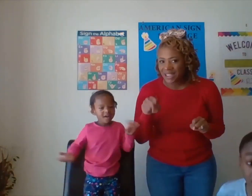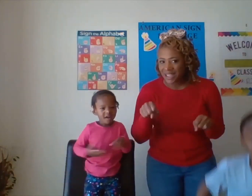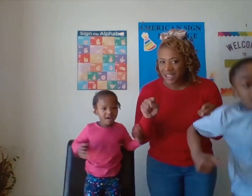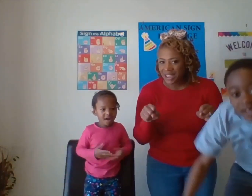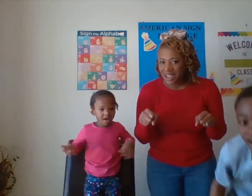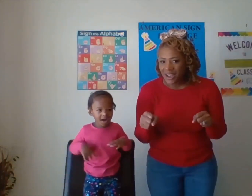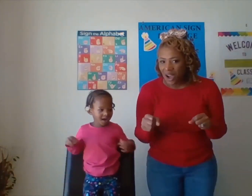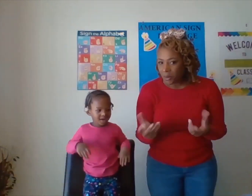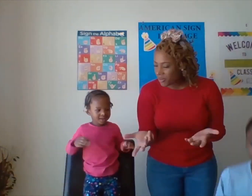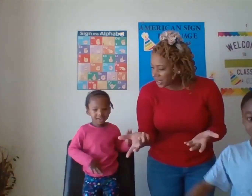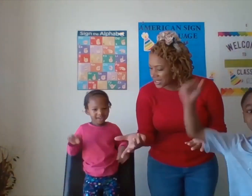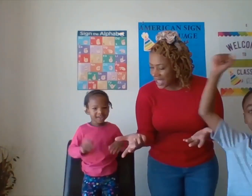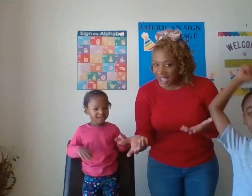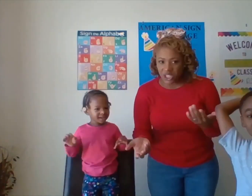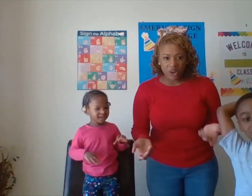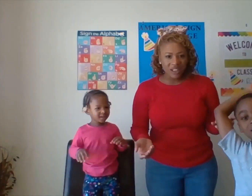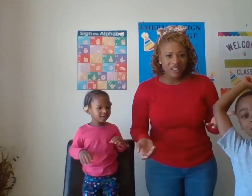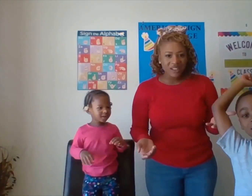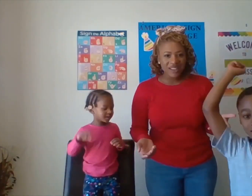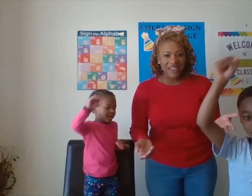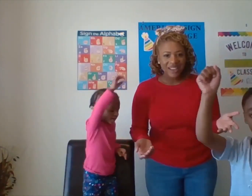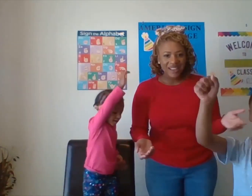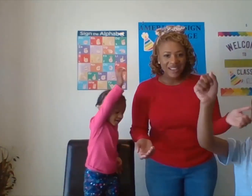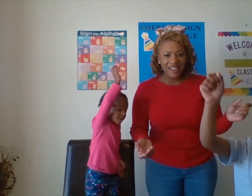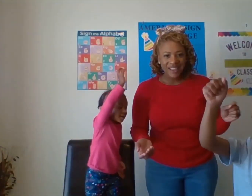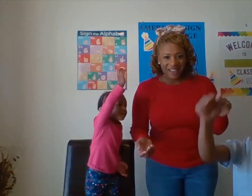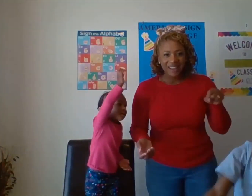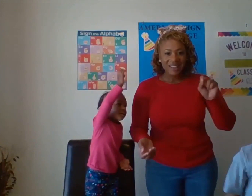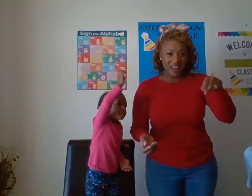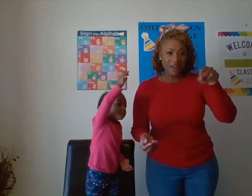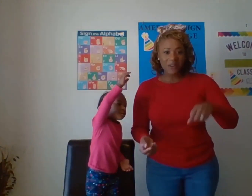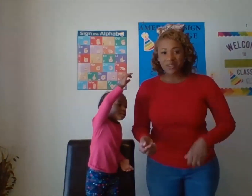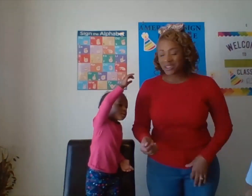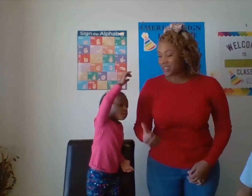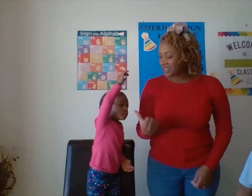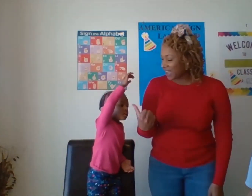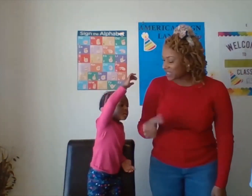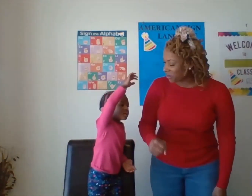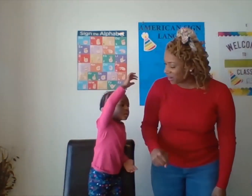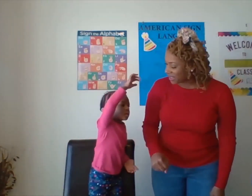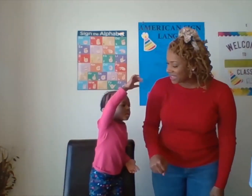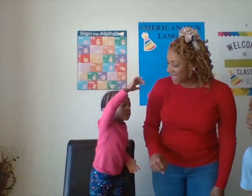are we ready to start orden thank you for using your signs I ready to sign